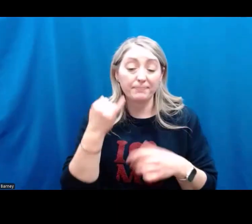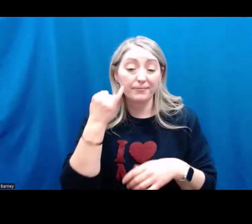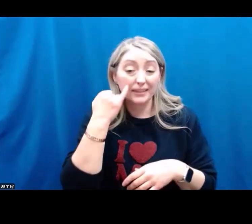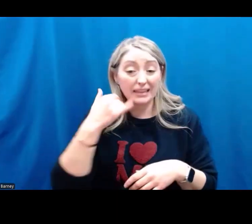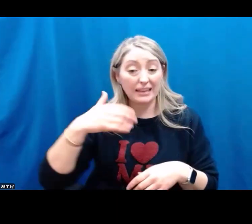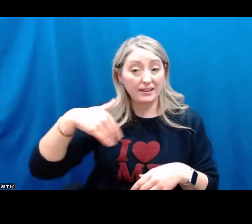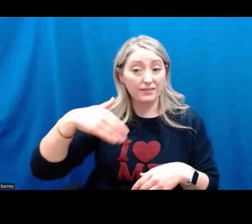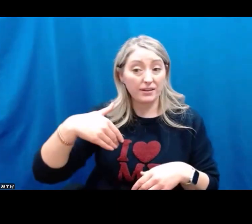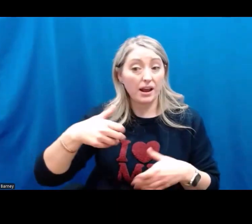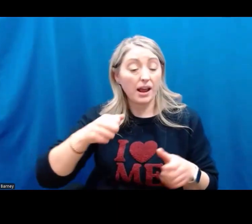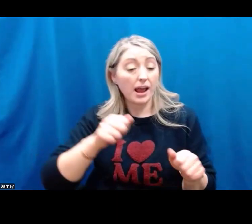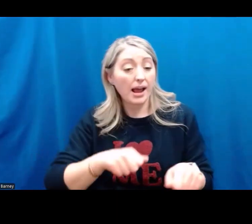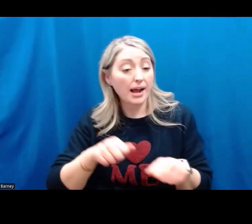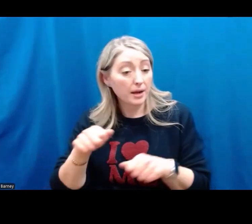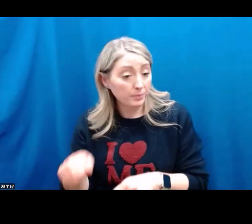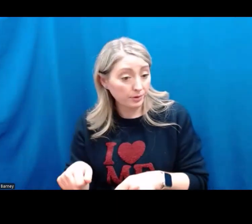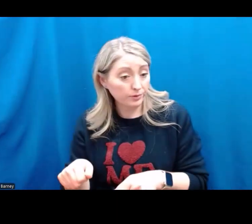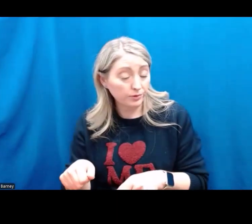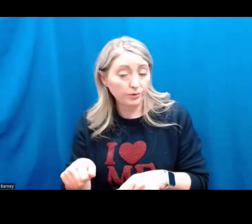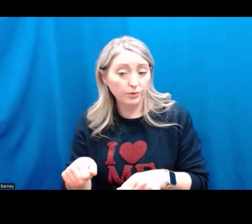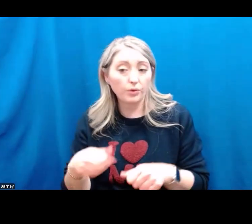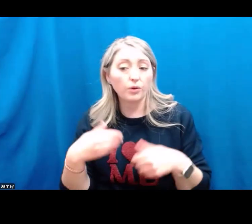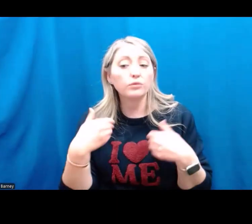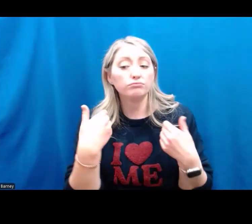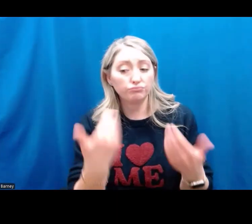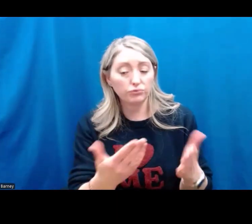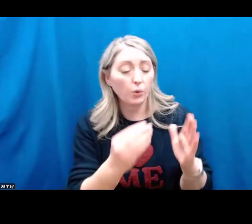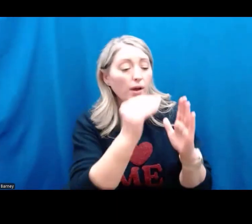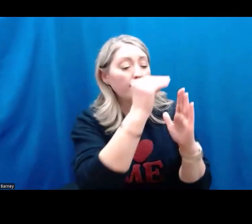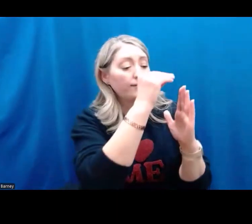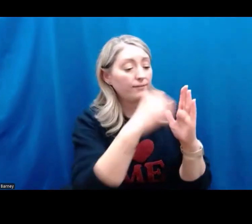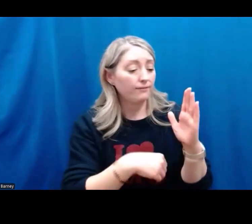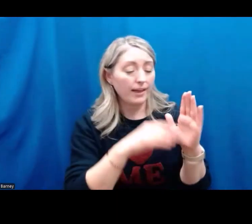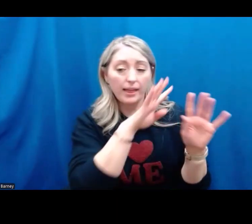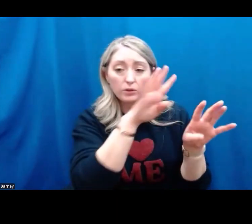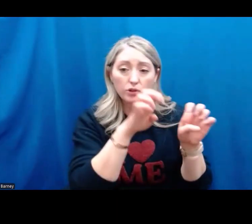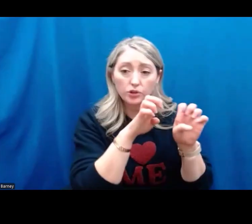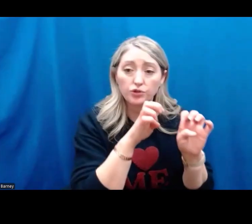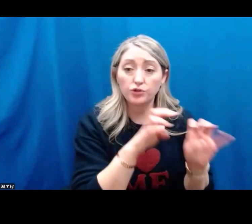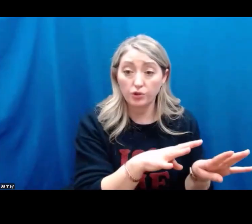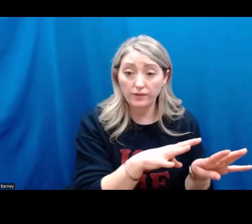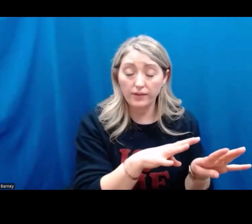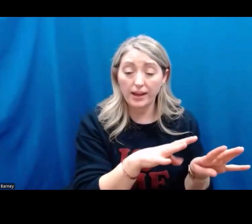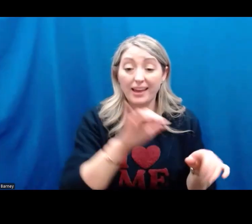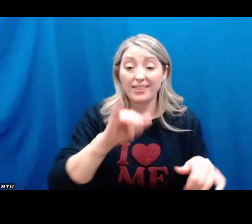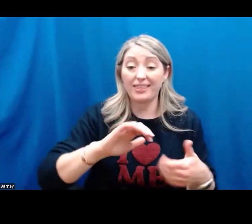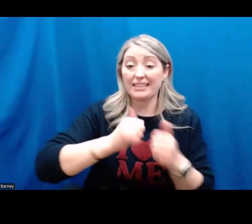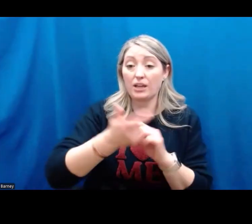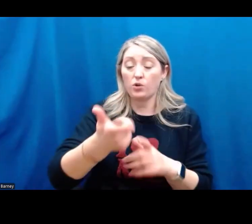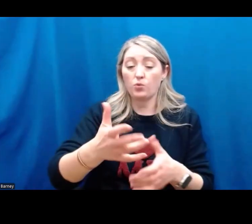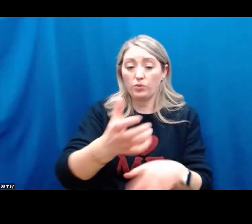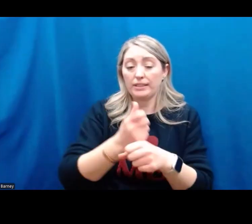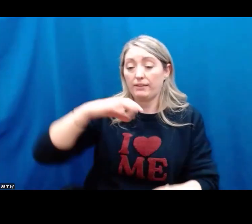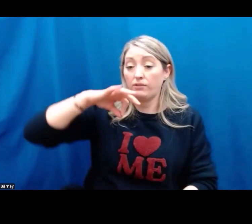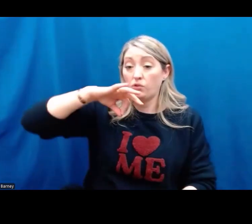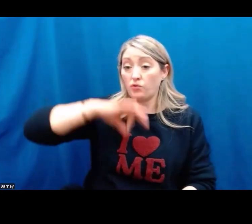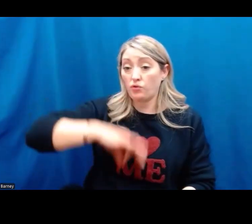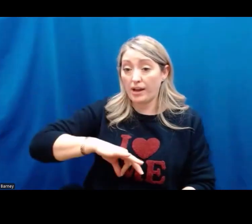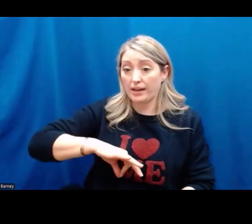attendance. It also gives us valuable feedback into any ways that we can change or improve the sessions, or any topics that